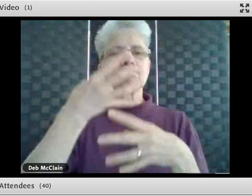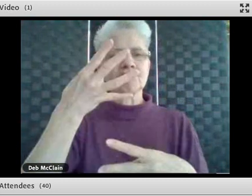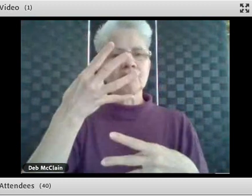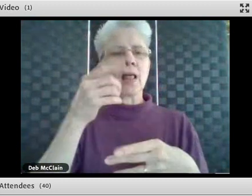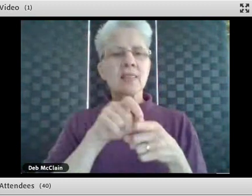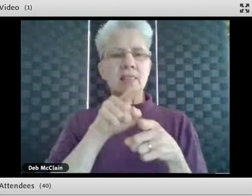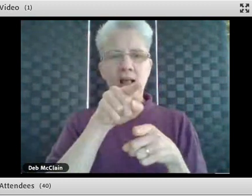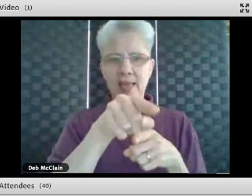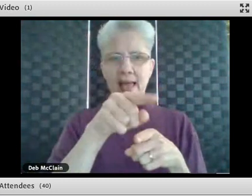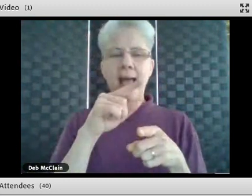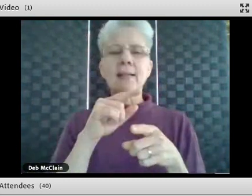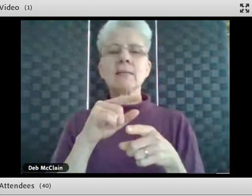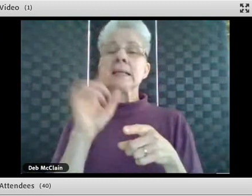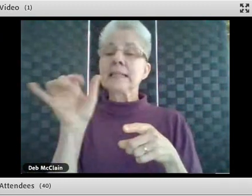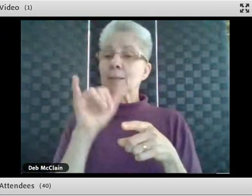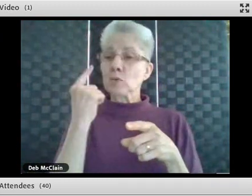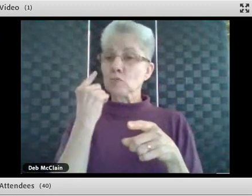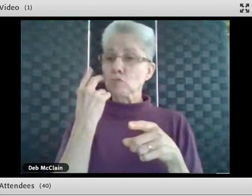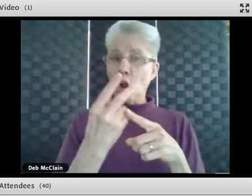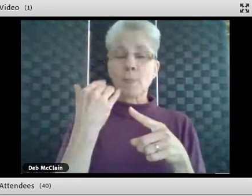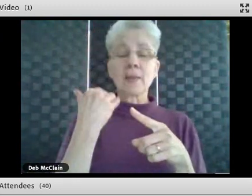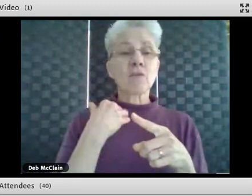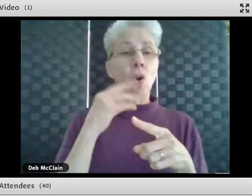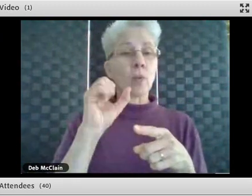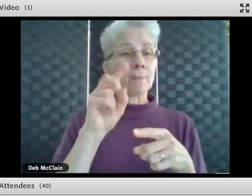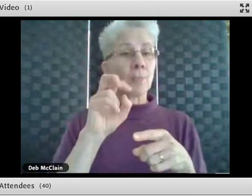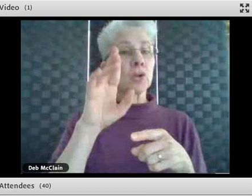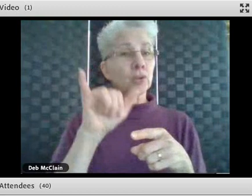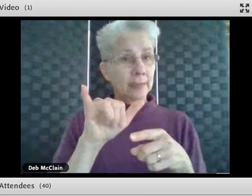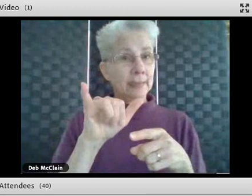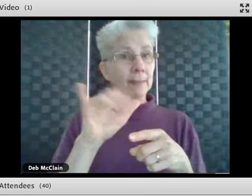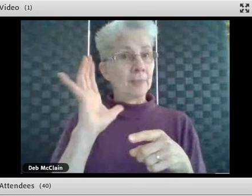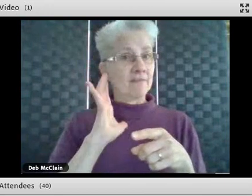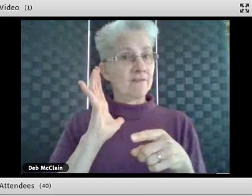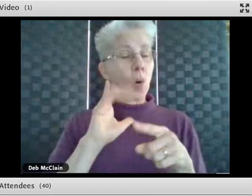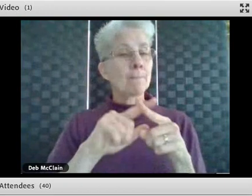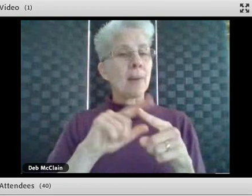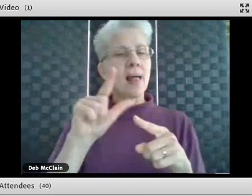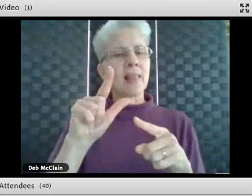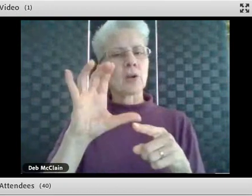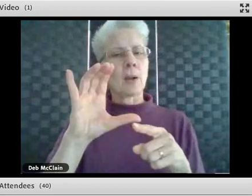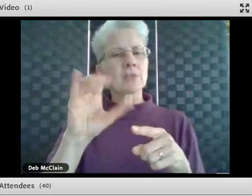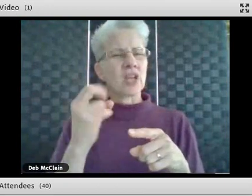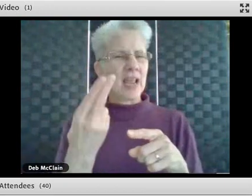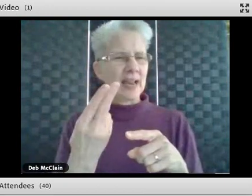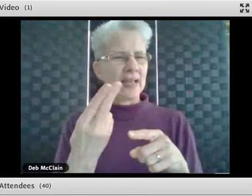So, similar to what we saw with the Mercury one. But in Library of Congress Subject Headings,